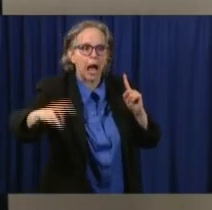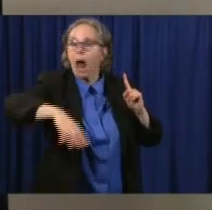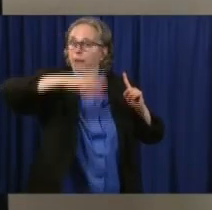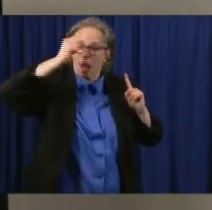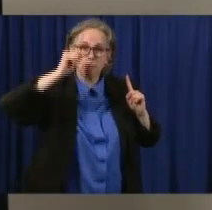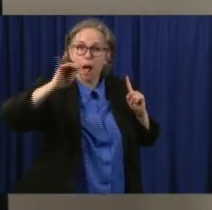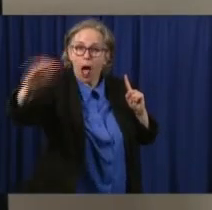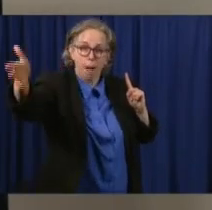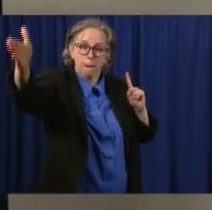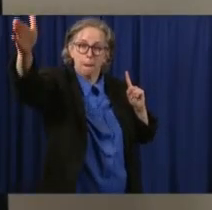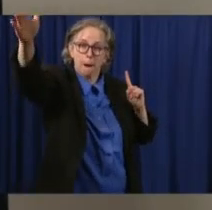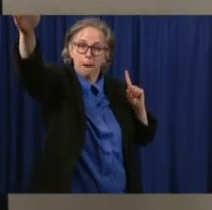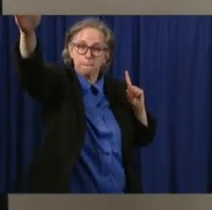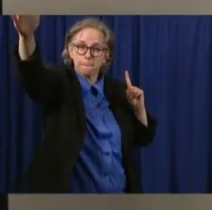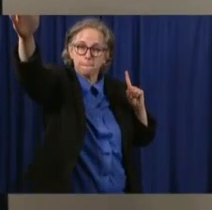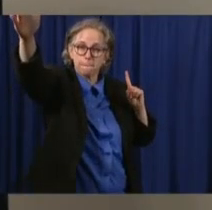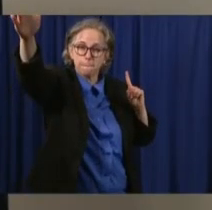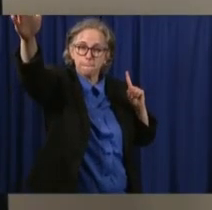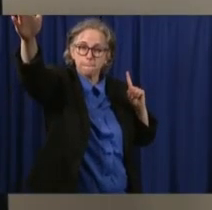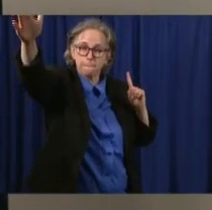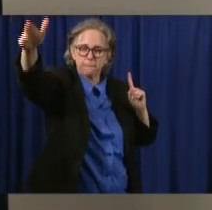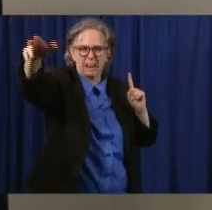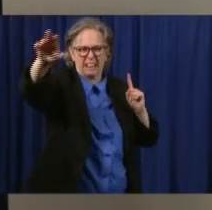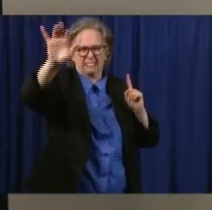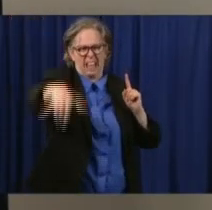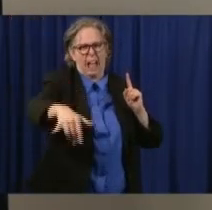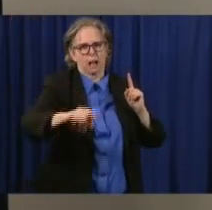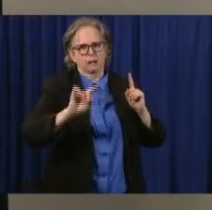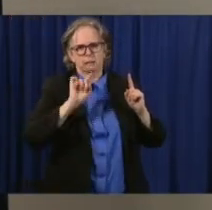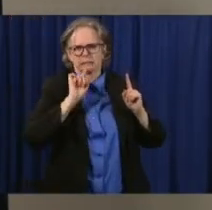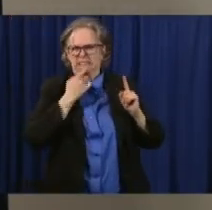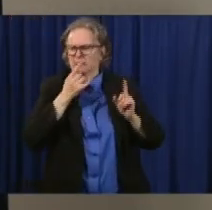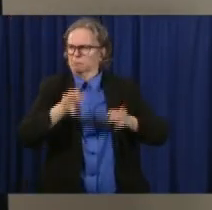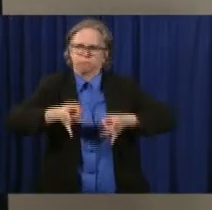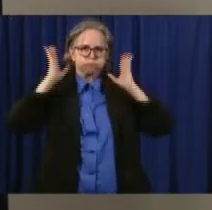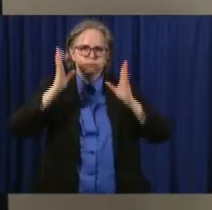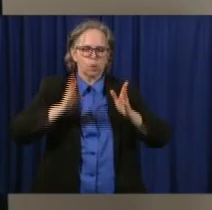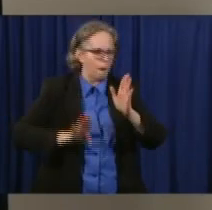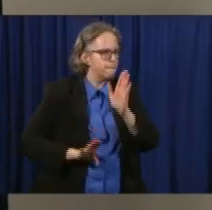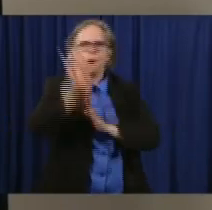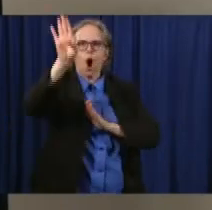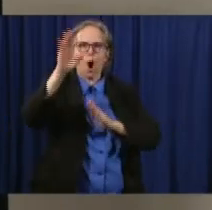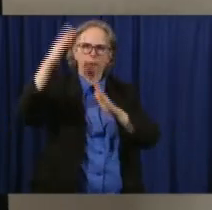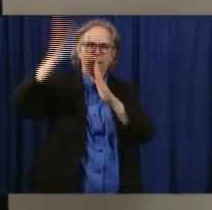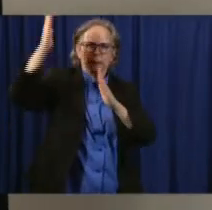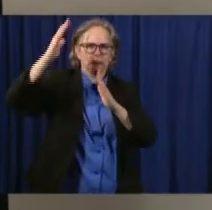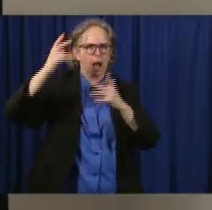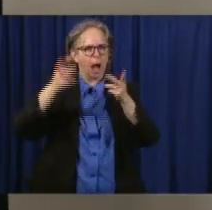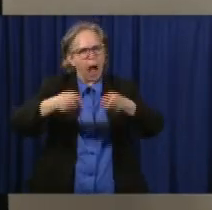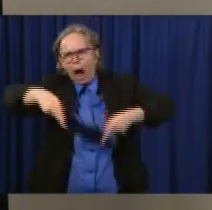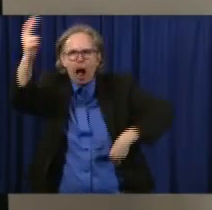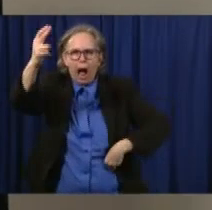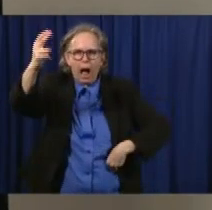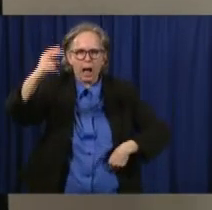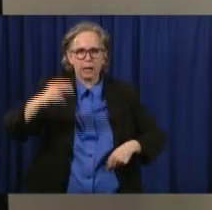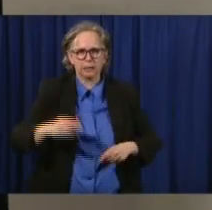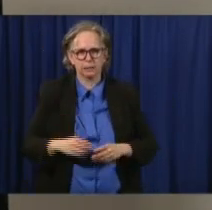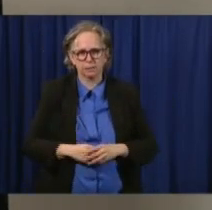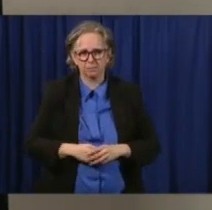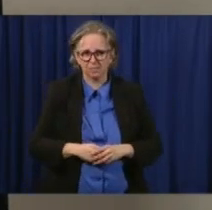GETTING SICK AND WE KEEP FROM OVERWHELMING THE HEALTHCARE SYSTEM. IF WE DO NOT DO THOSE ACTIONS, ONE PERSON, 16 PEOPLE CAN